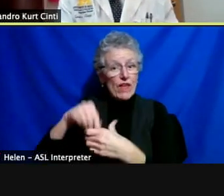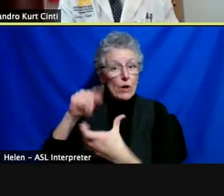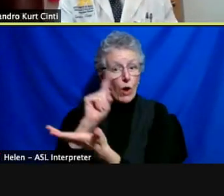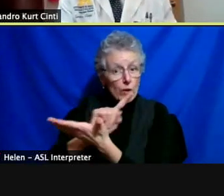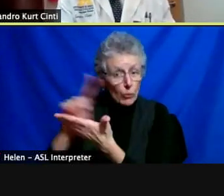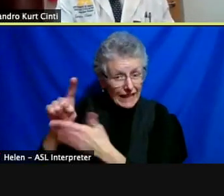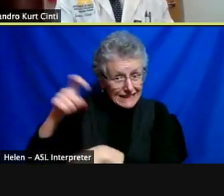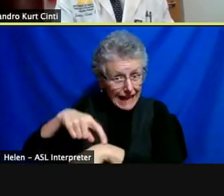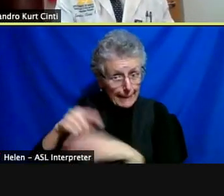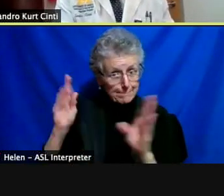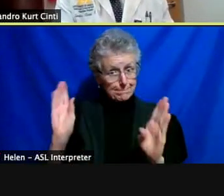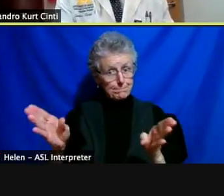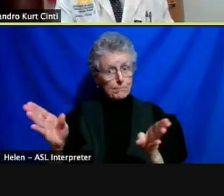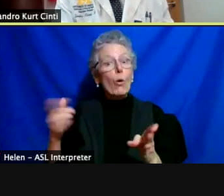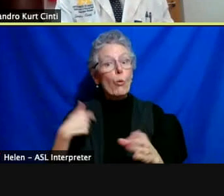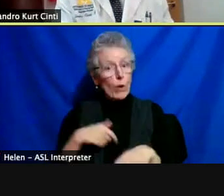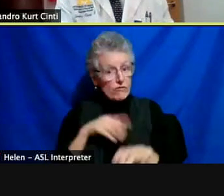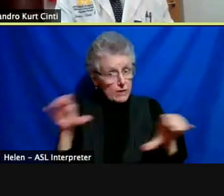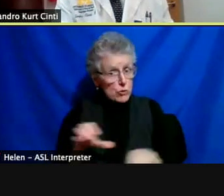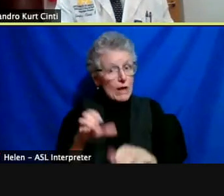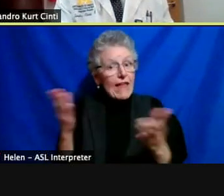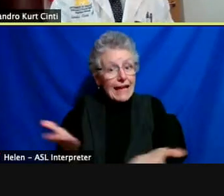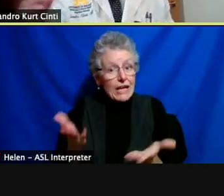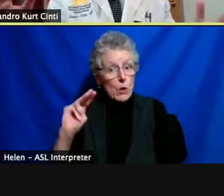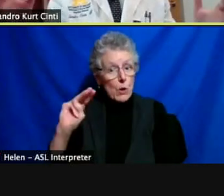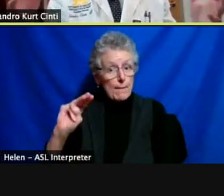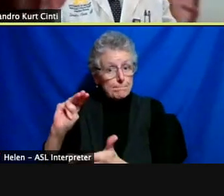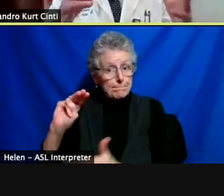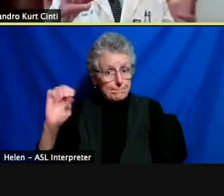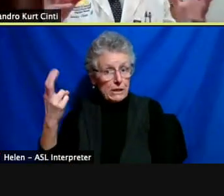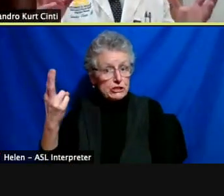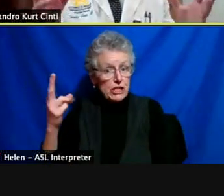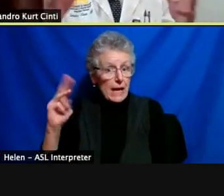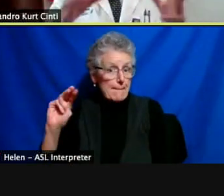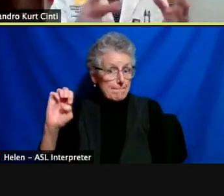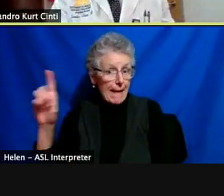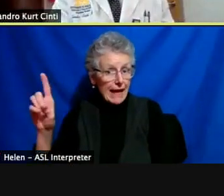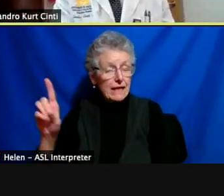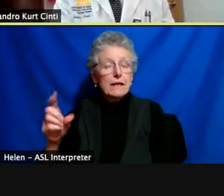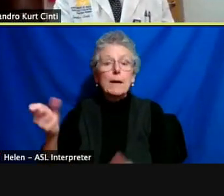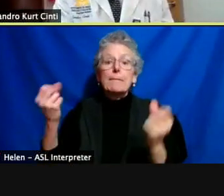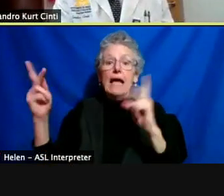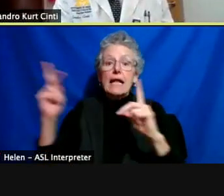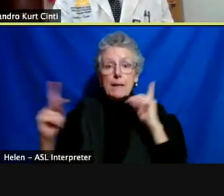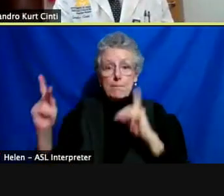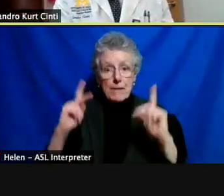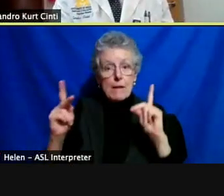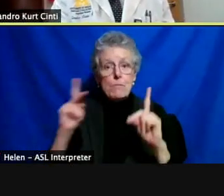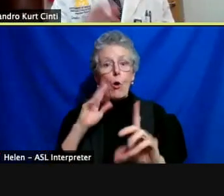We've been doing that. So what happened was a lot more people were drawn into that 1A category.